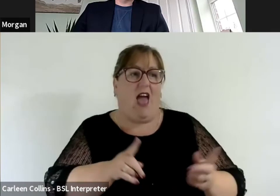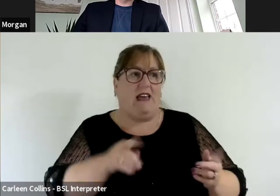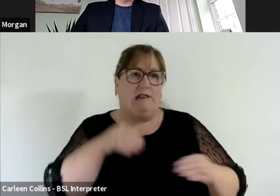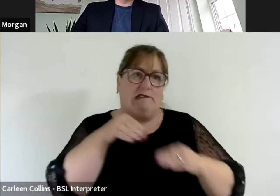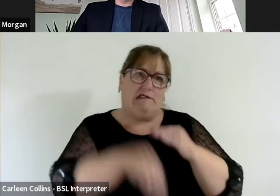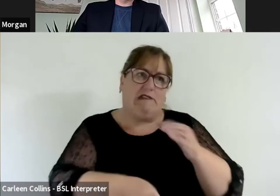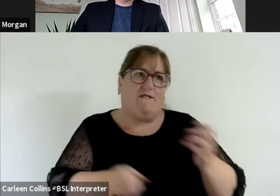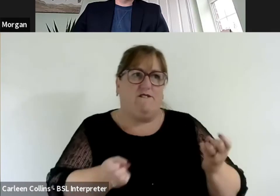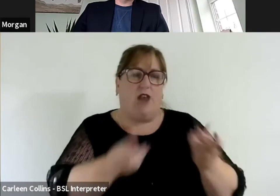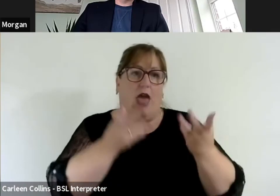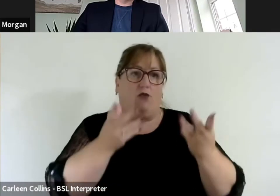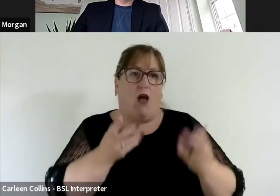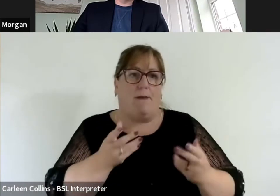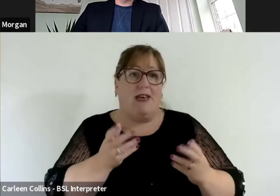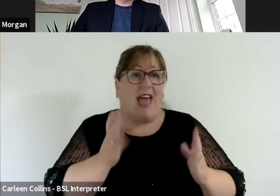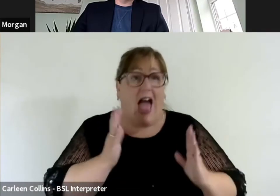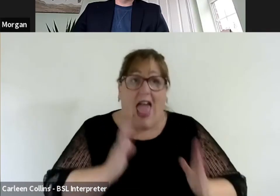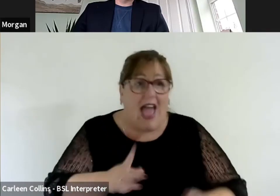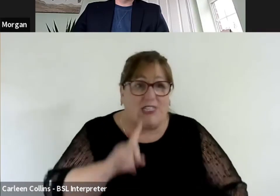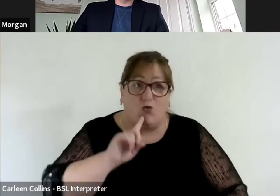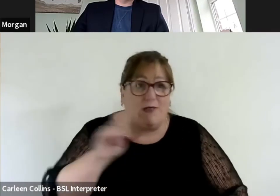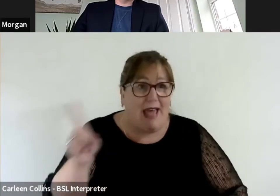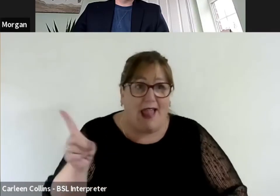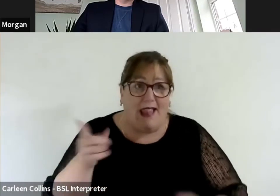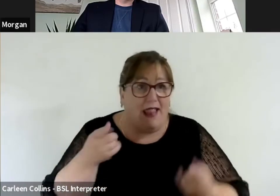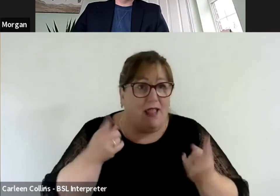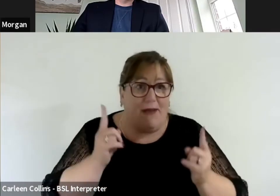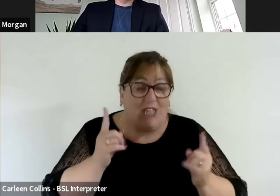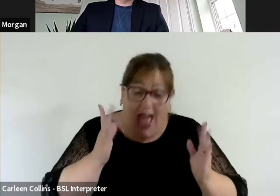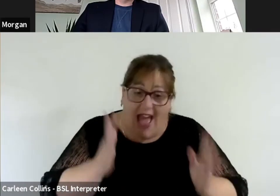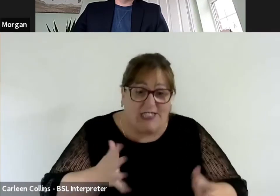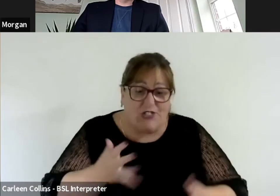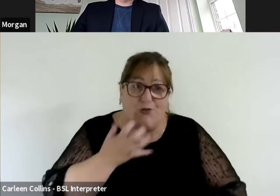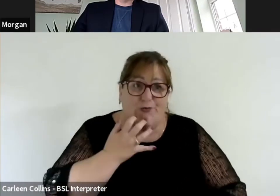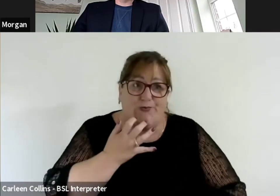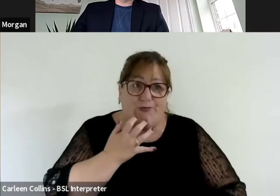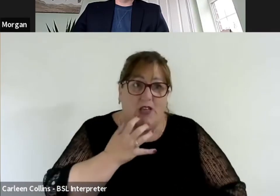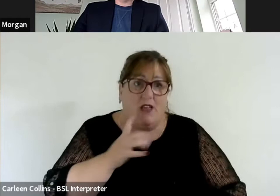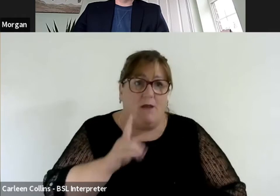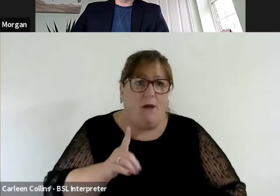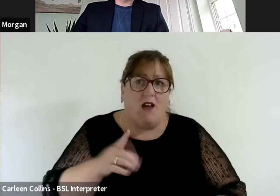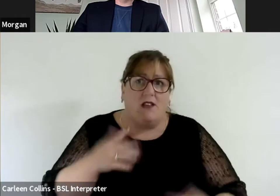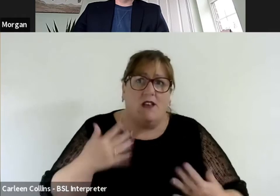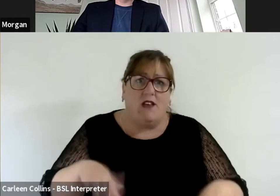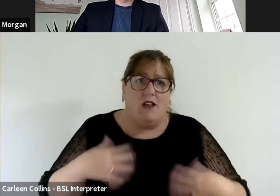So due to the nature of the illness, I ended up in hospital quite a bit. I had some flairups.